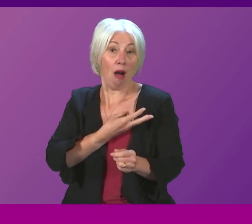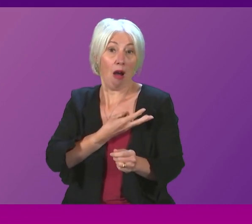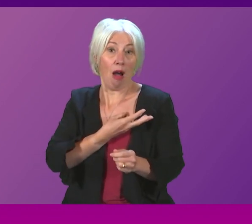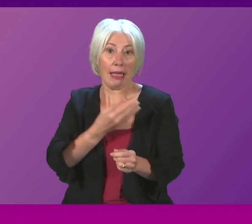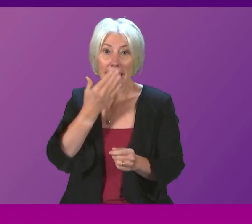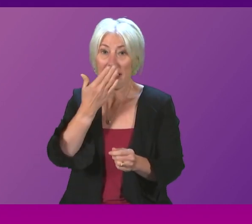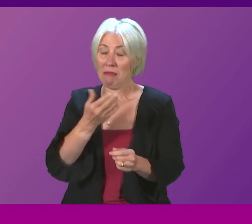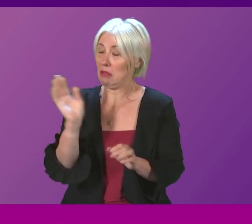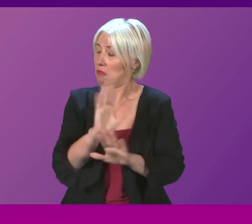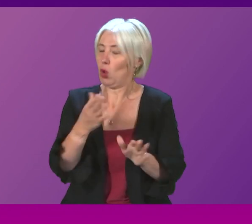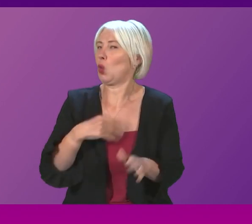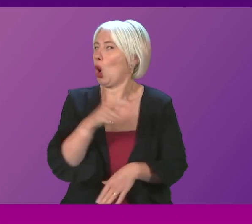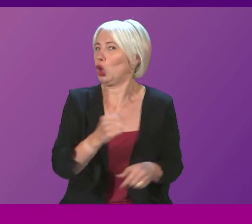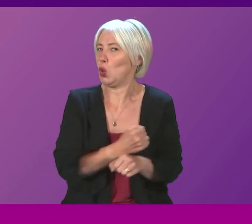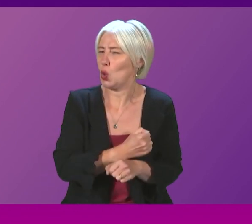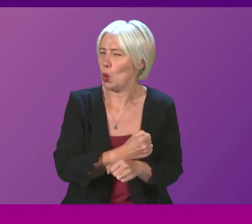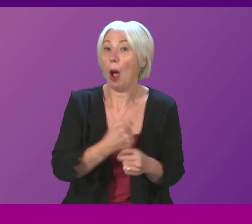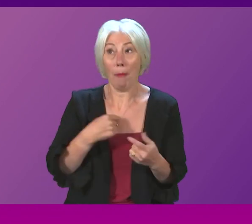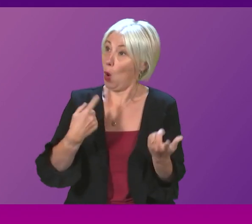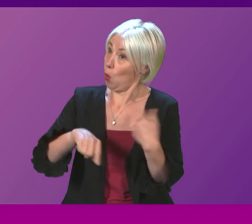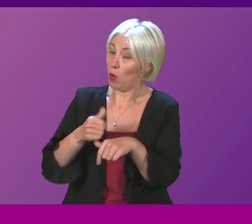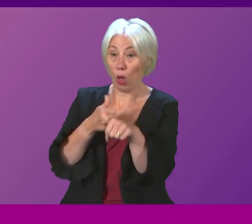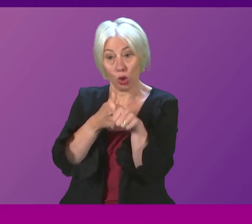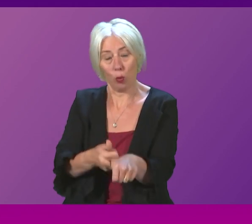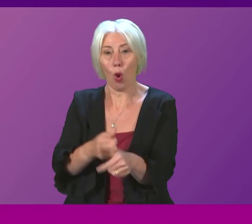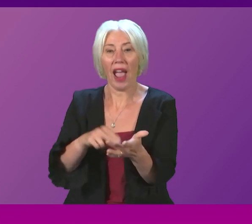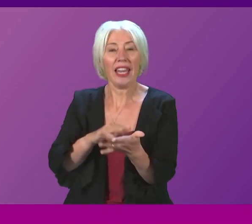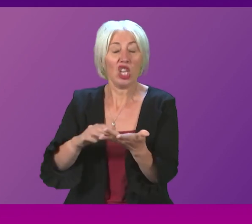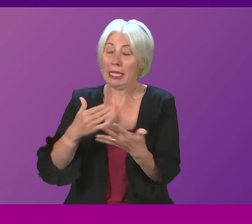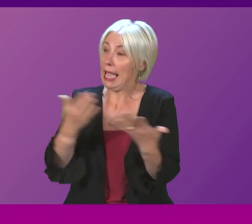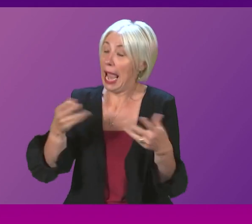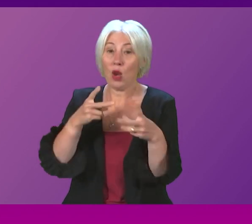We will continue to take steps to support our NHS during these tough times, because